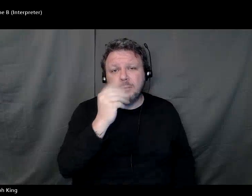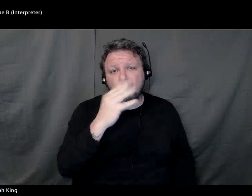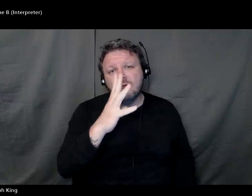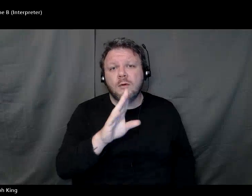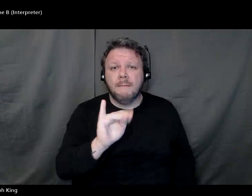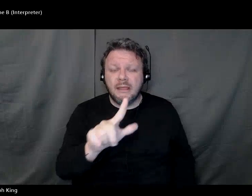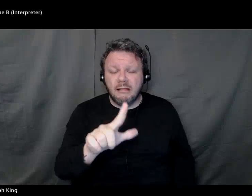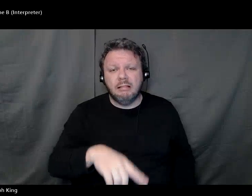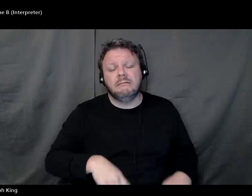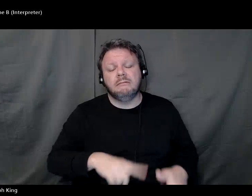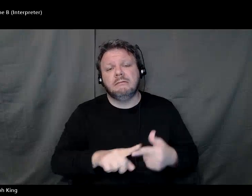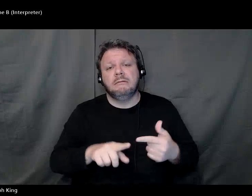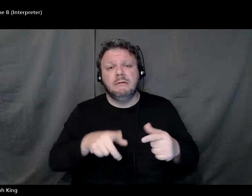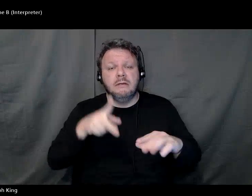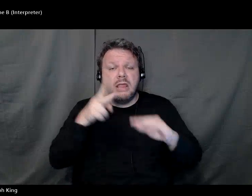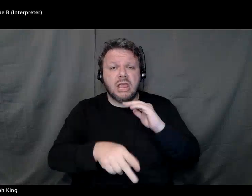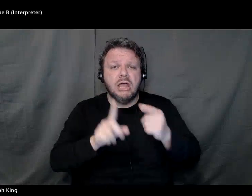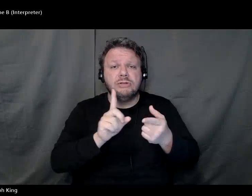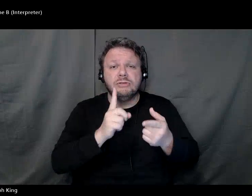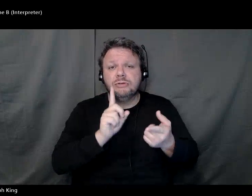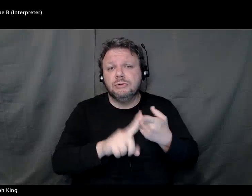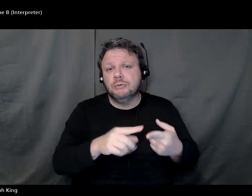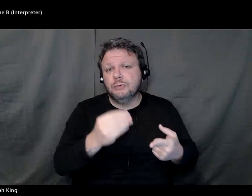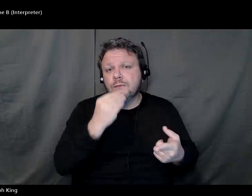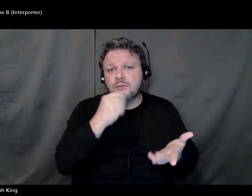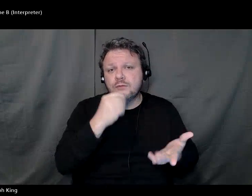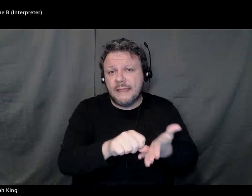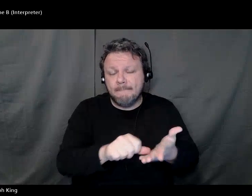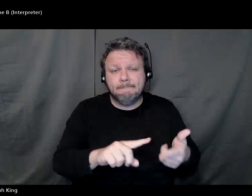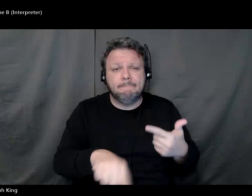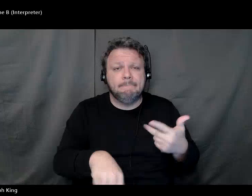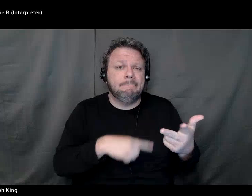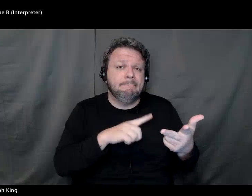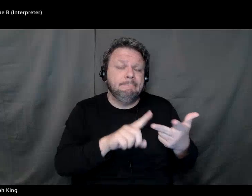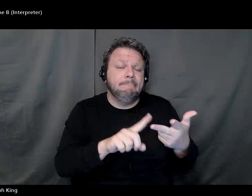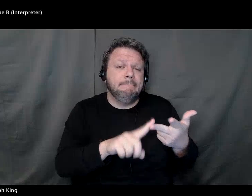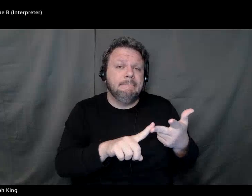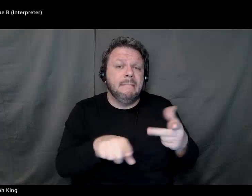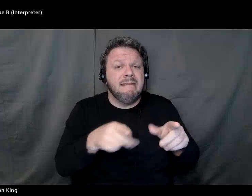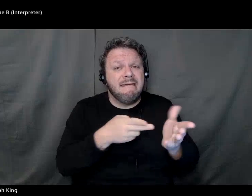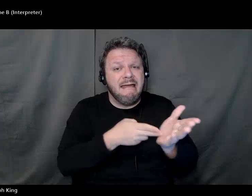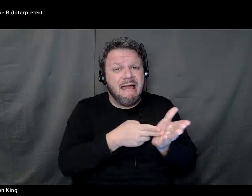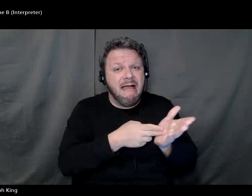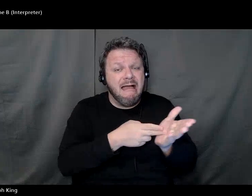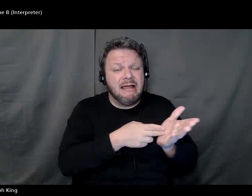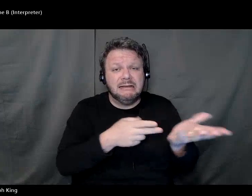We've seen cuts to snap that may kick in a little bit quicker and to be honest with you, we're not yet sure.